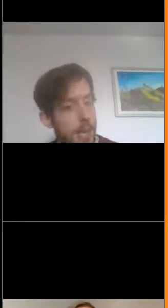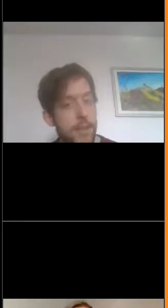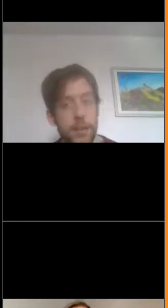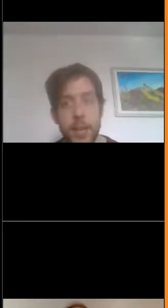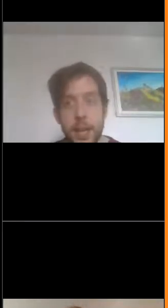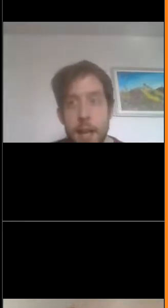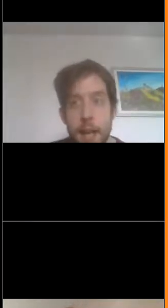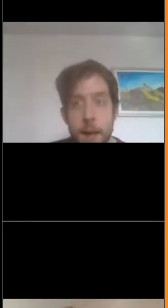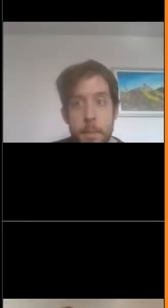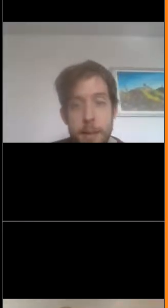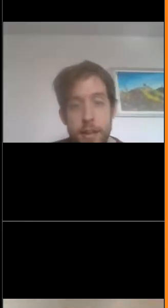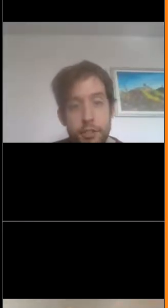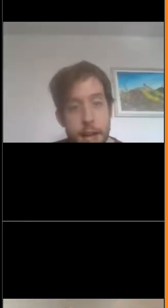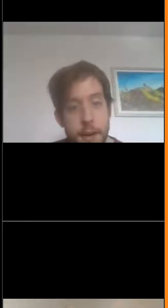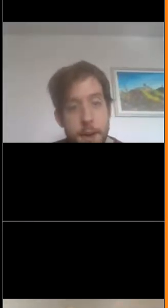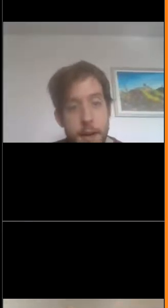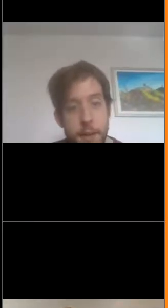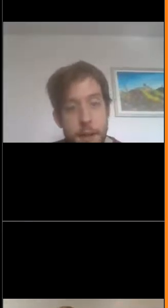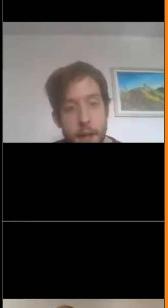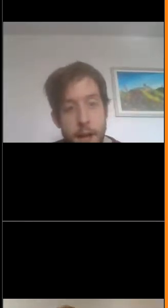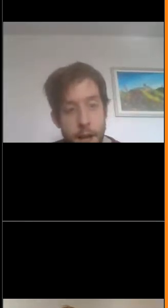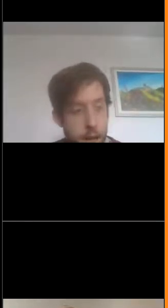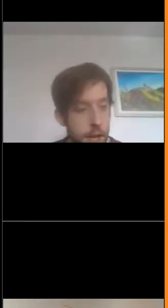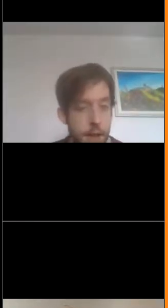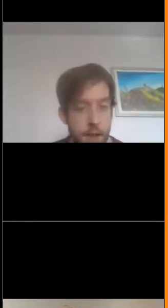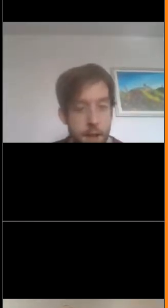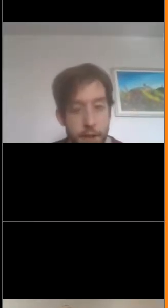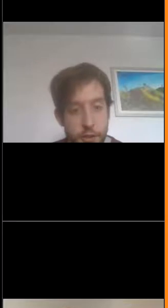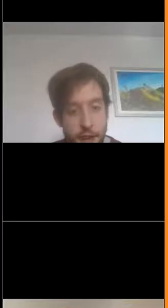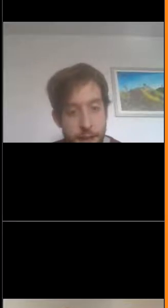I believe is being shared around the chat.